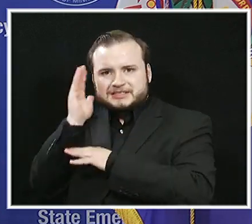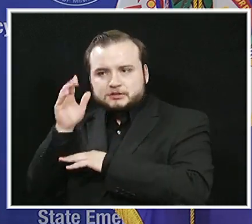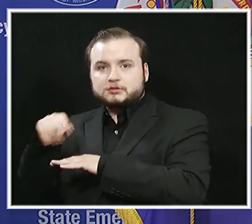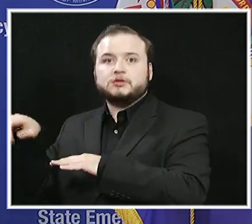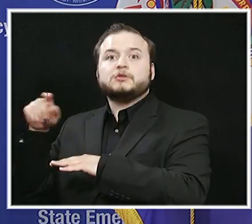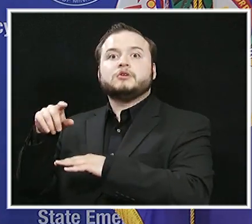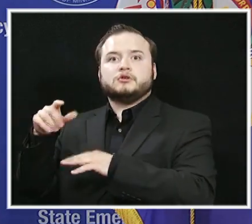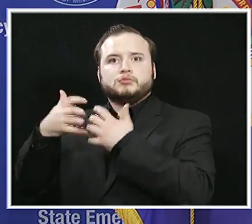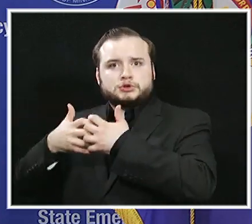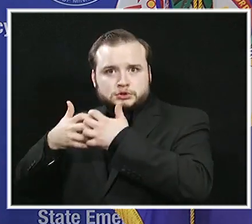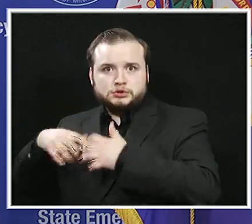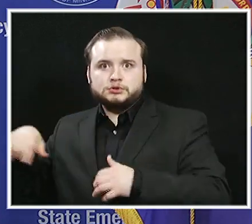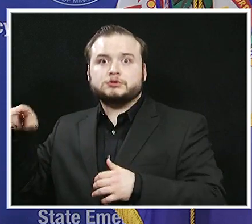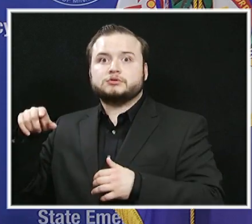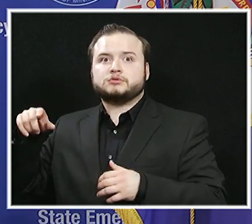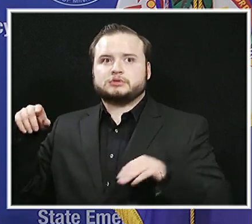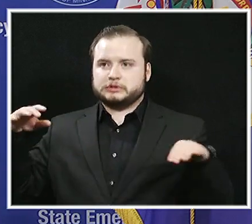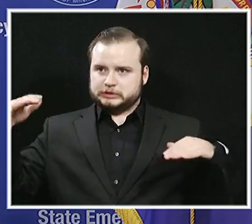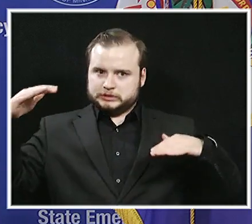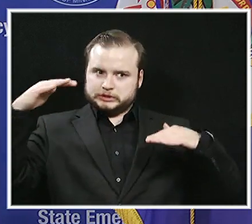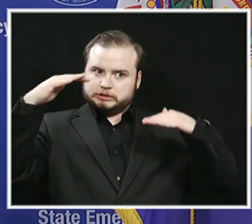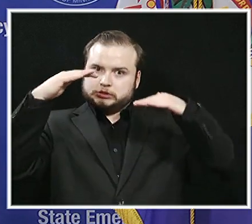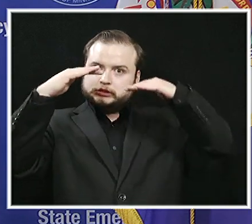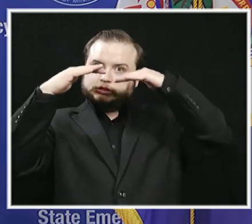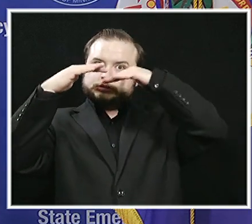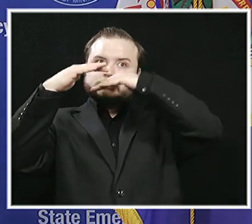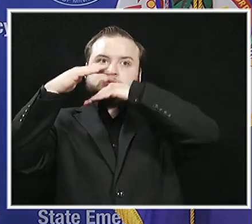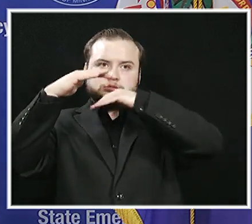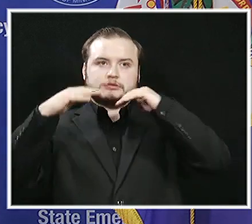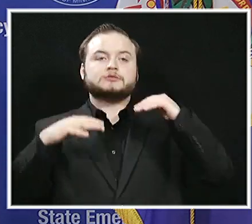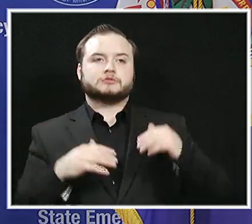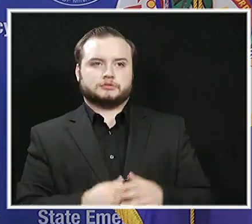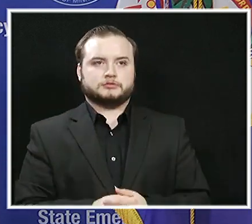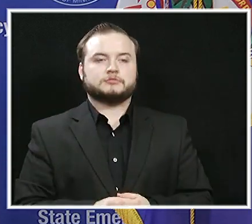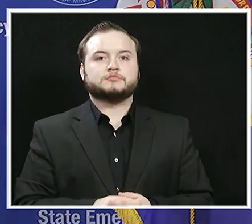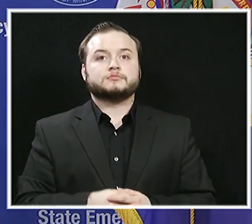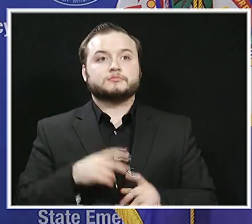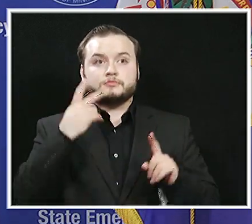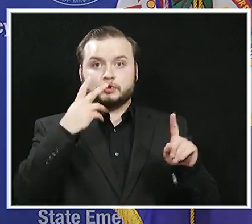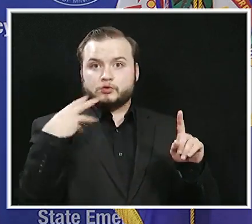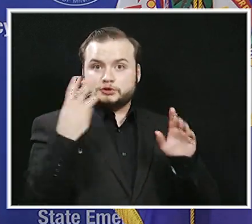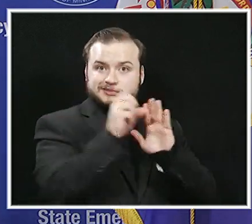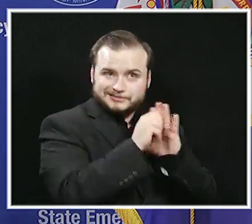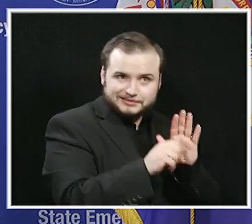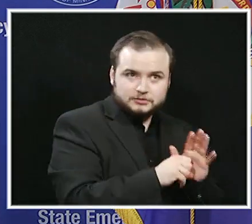capacity, workforce capacity. And I don't know at this time, it's preliminary, it's some of the things we're looking at, the curve we're